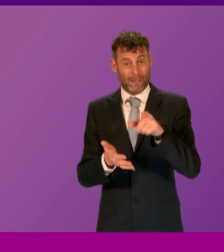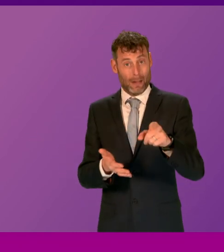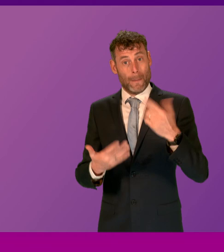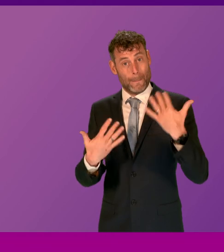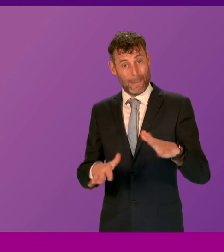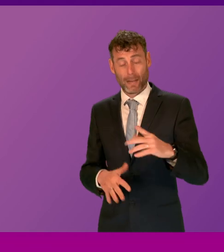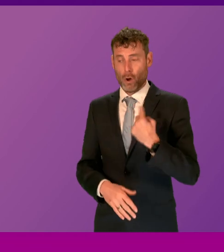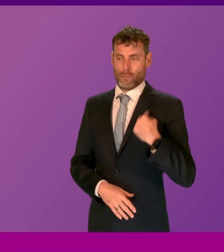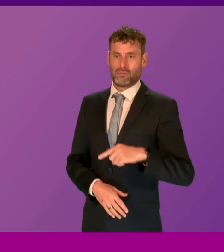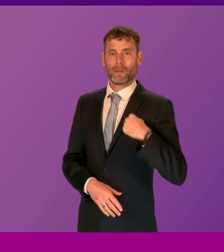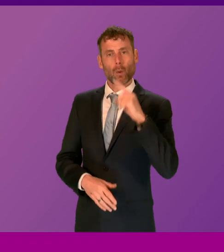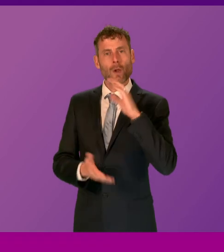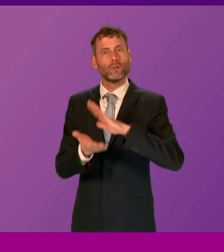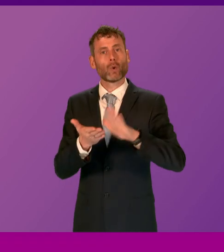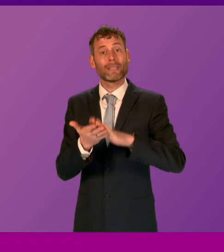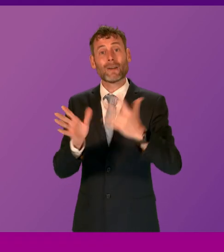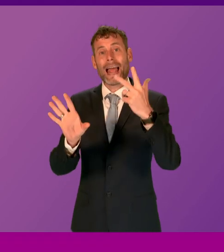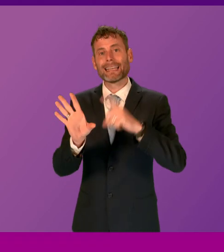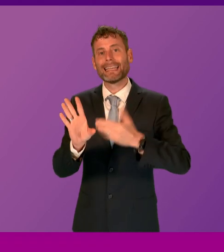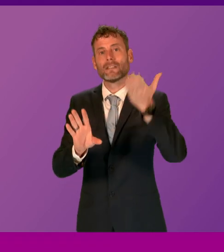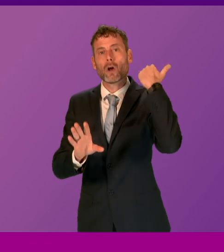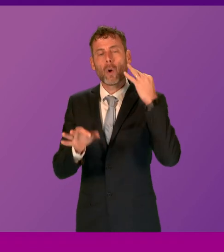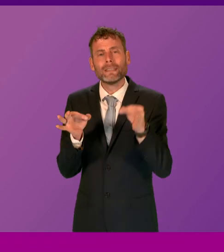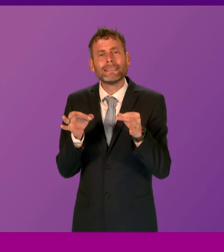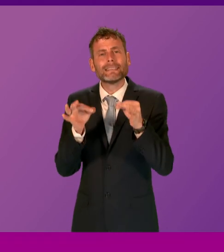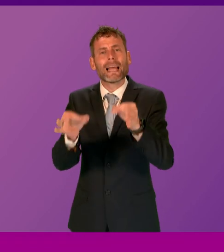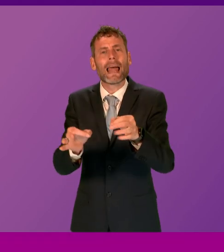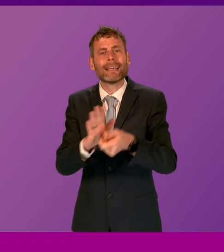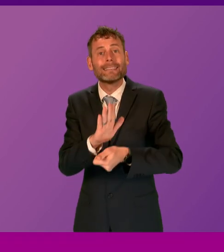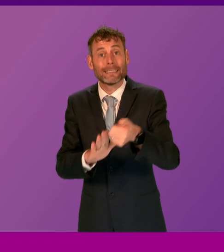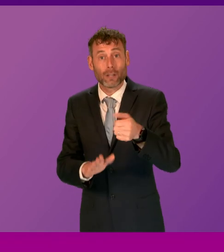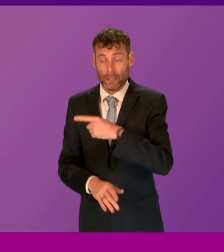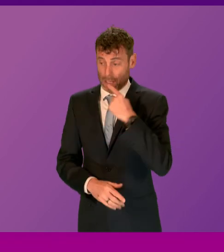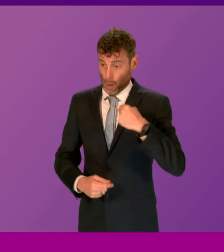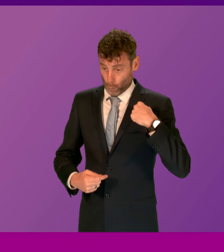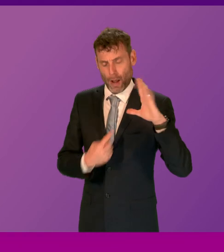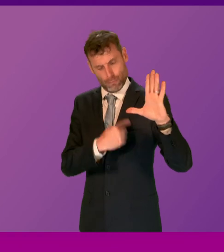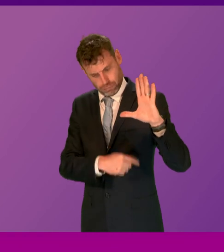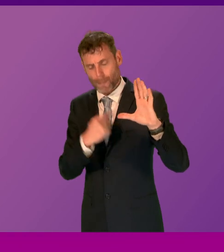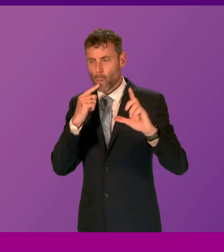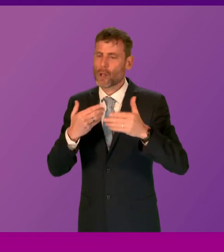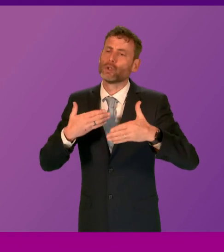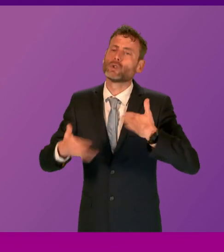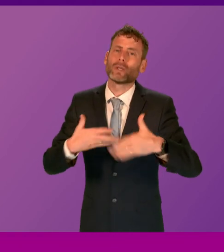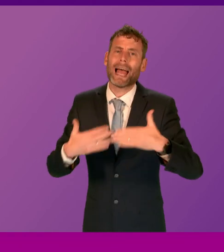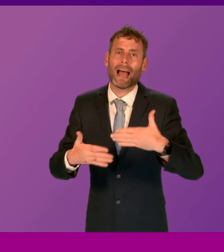If it had done that, as it promised— I think that the First Minister just said that that is stupid—